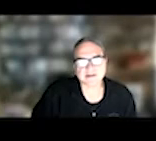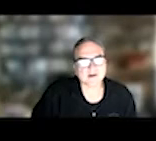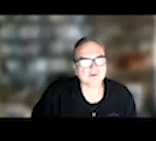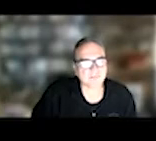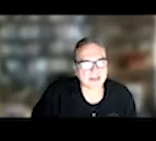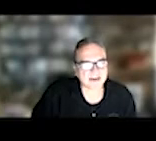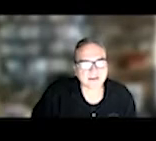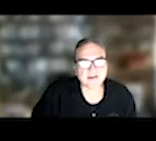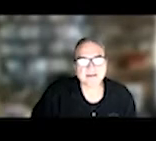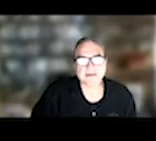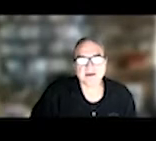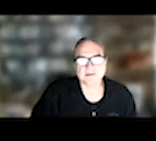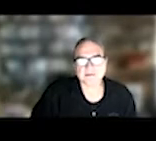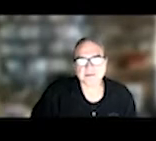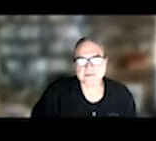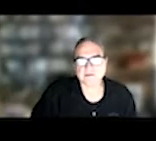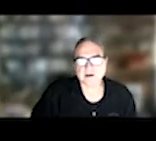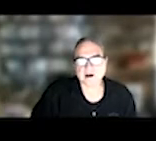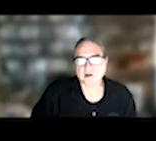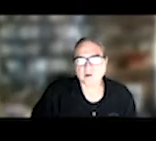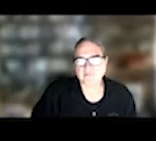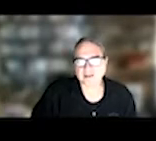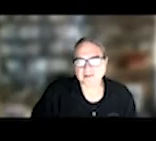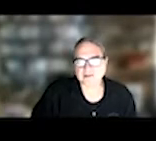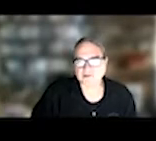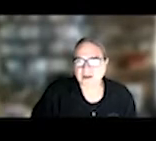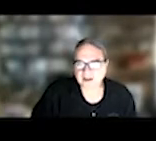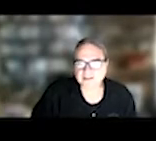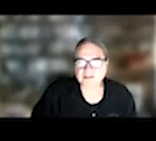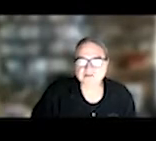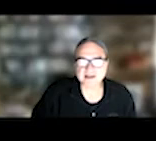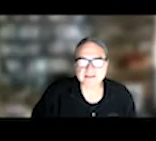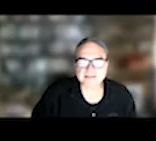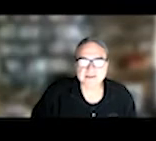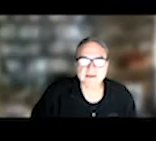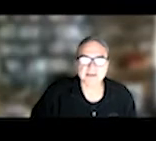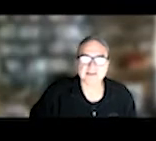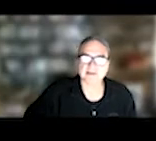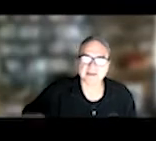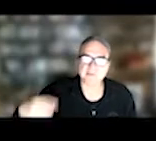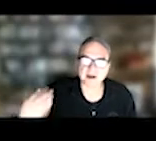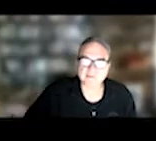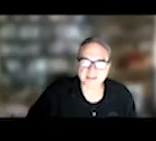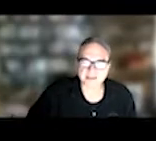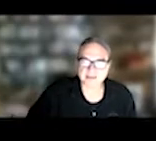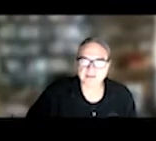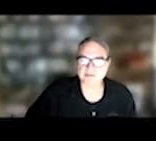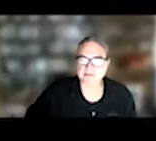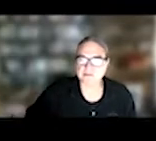that are traumatic there's also ongoing Relentless or toxic stress and living in poverty dealing with